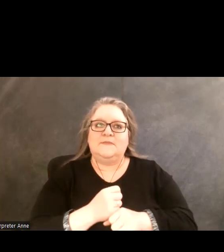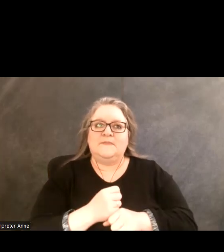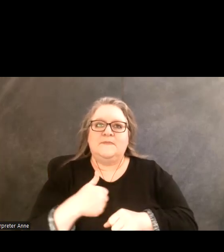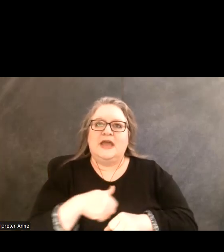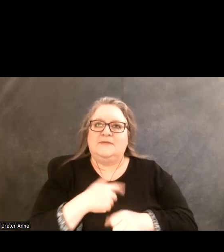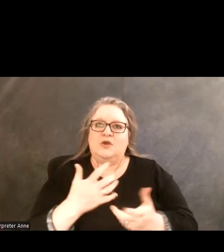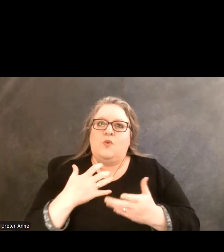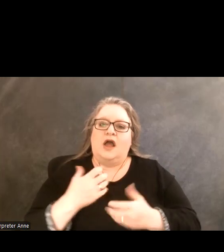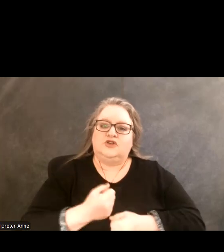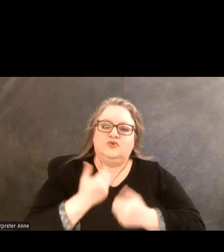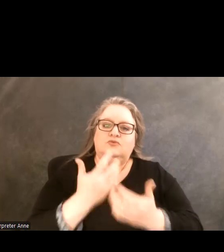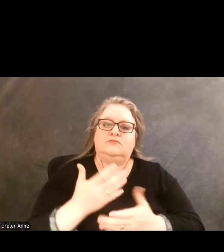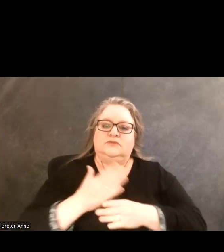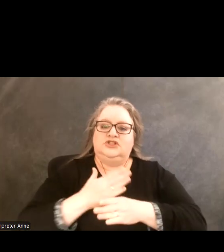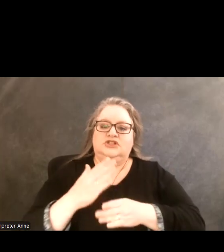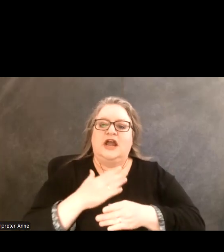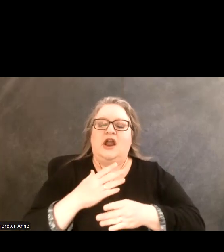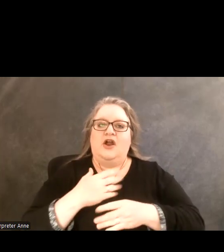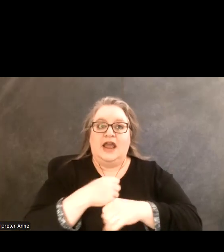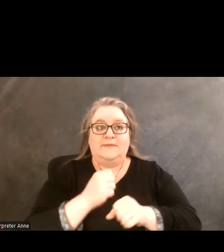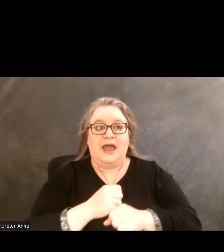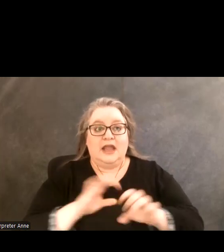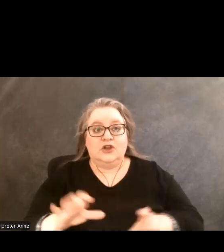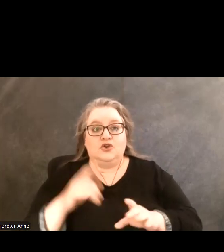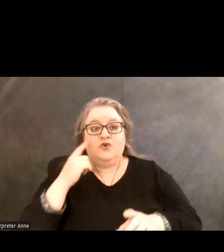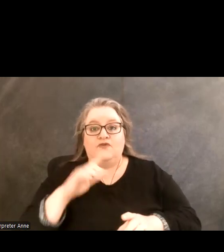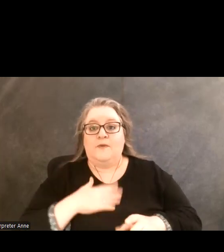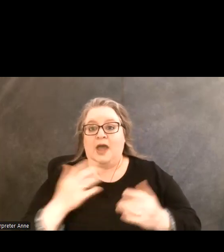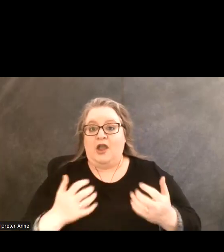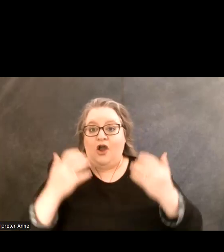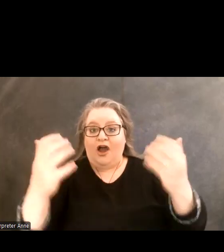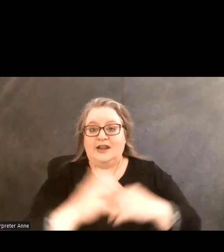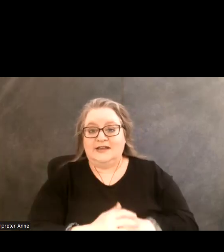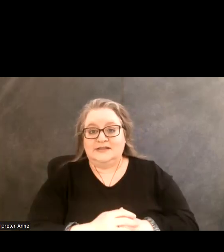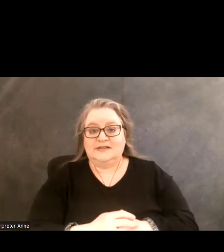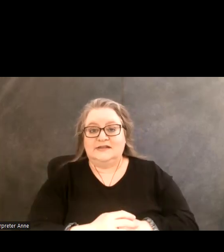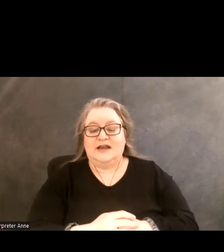make and want to do for my audience, and also some of the